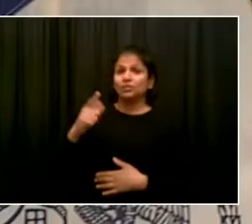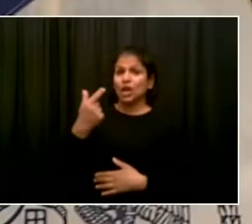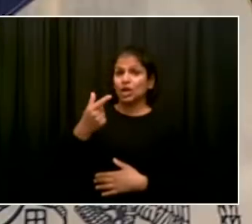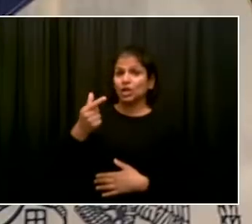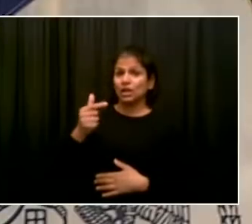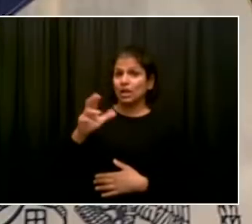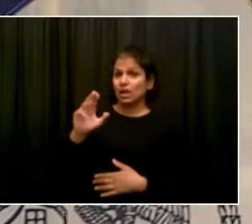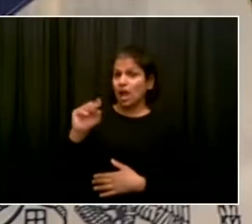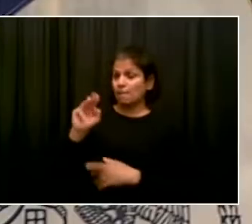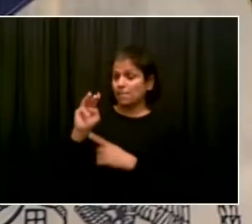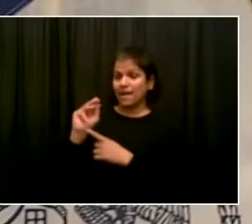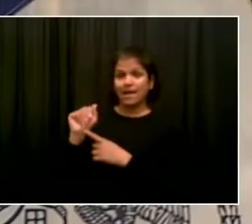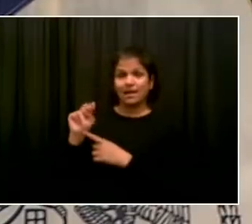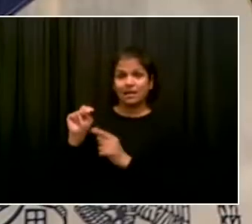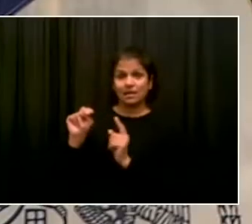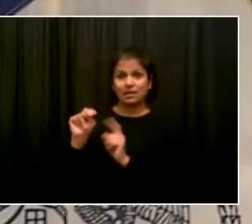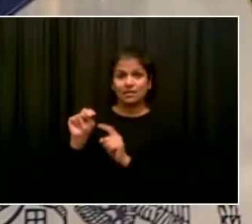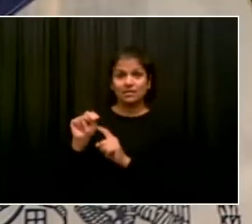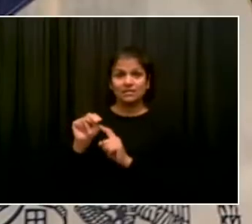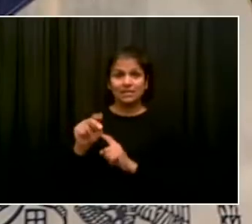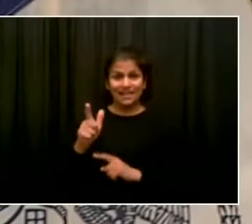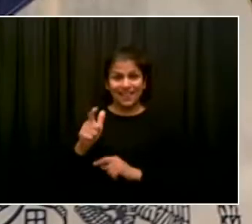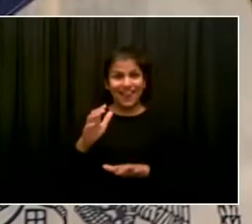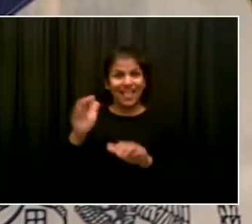HANK GUTMAN.